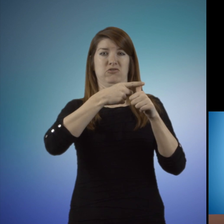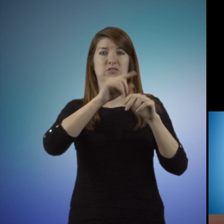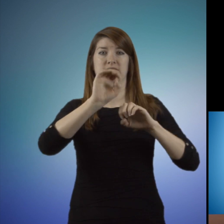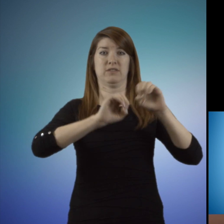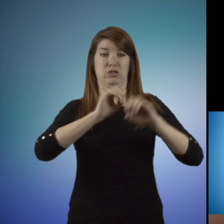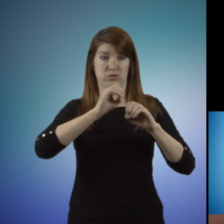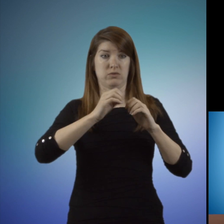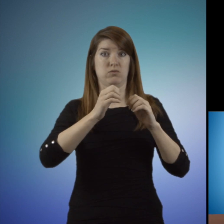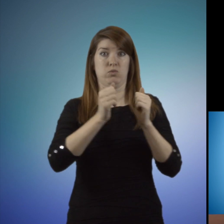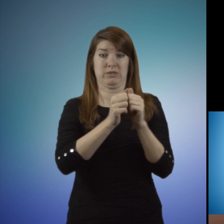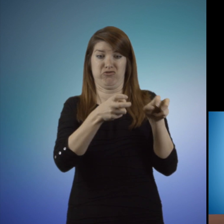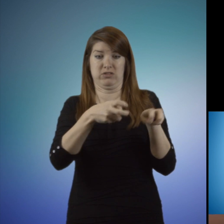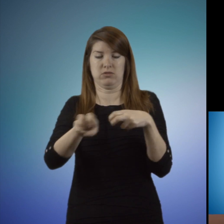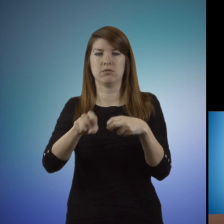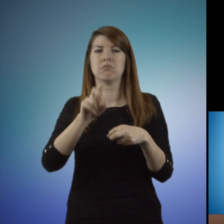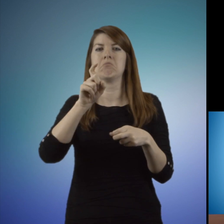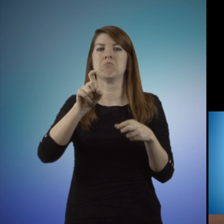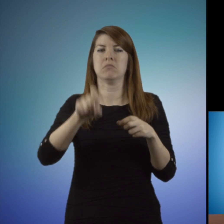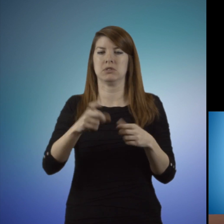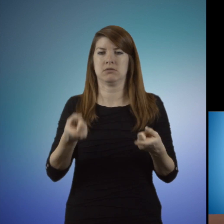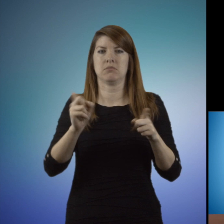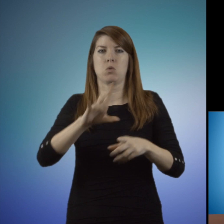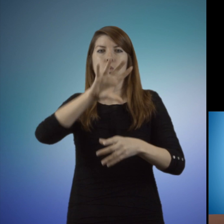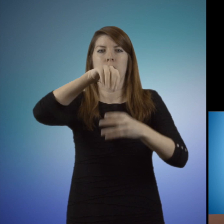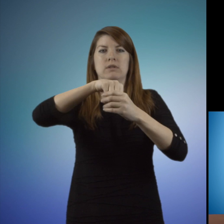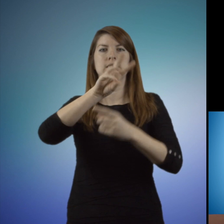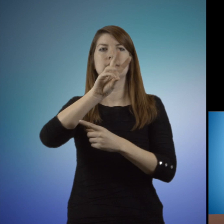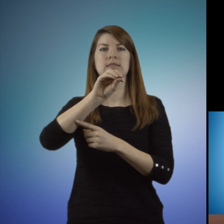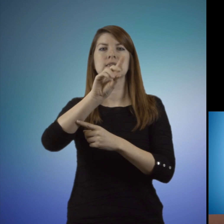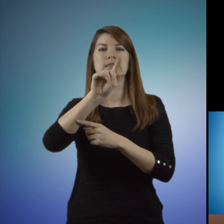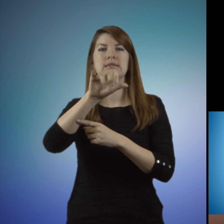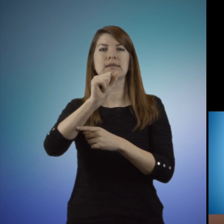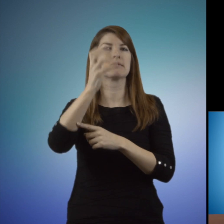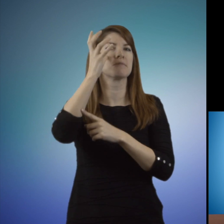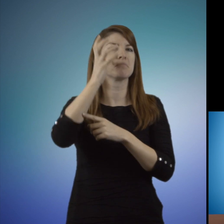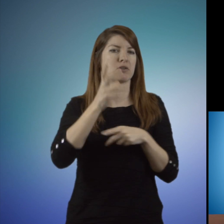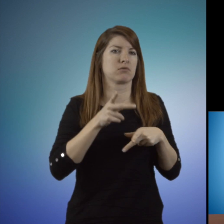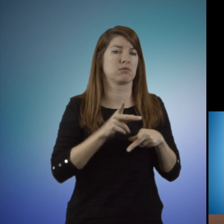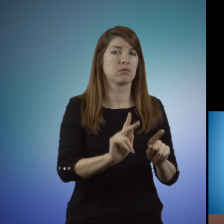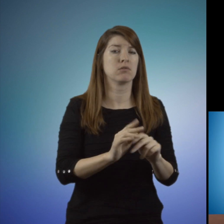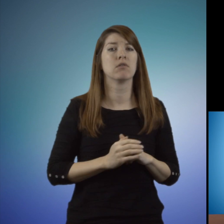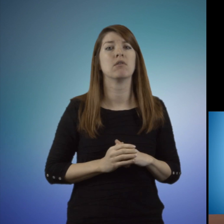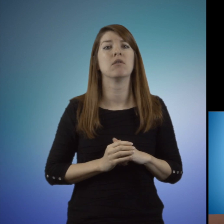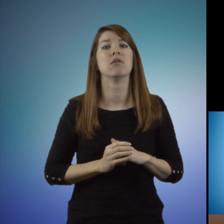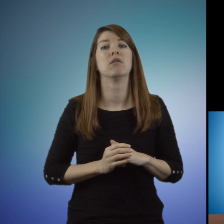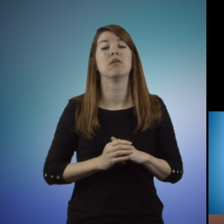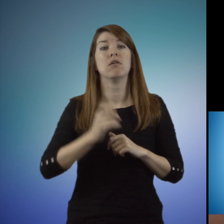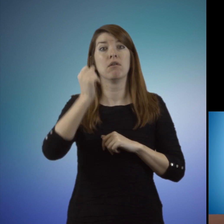within 60 days of parent consent. So, you as a parent will sign consent as part of this transition process.